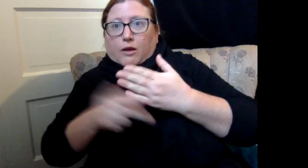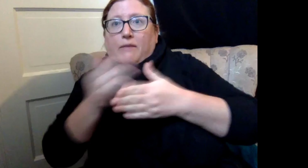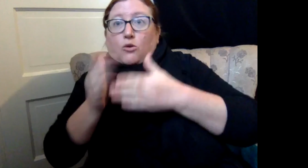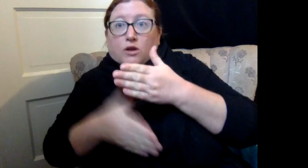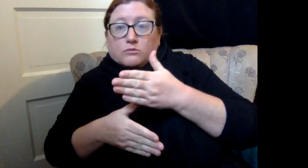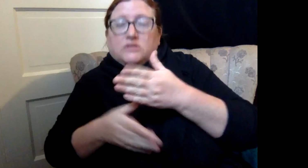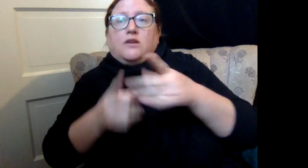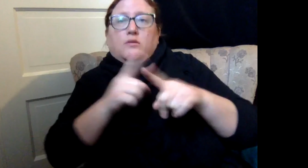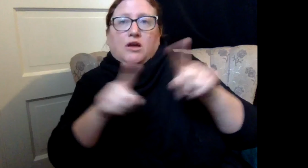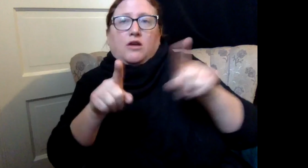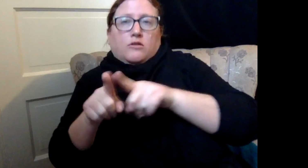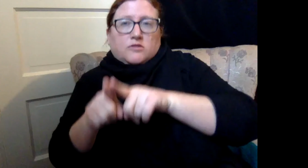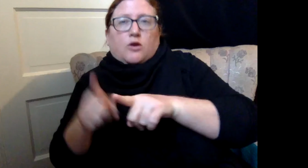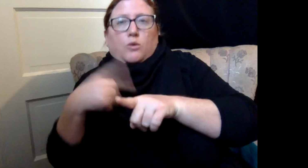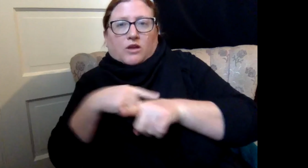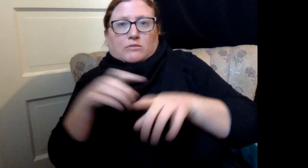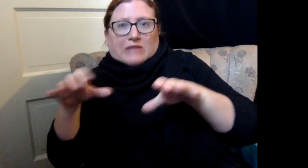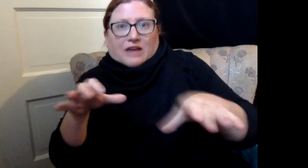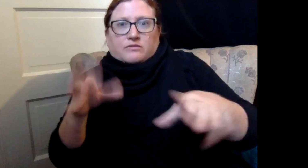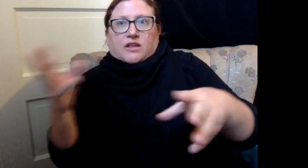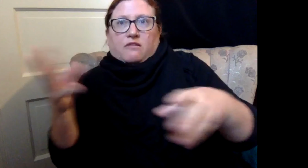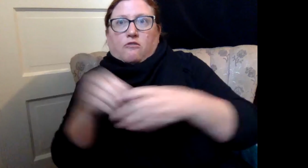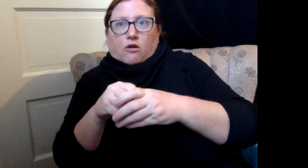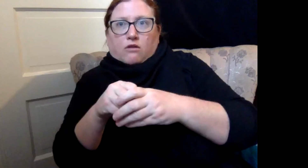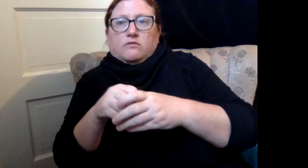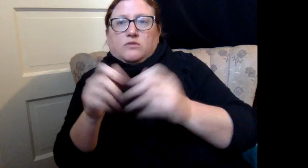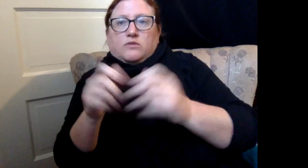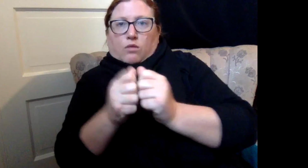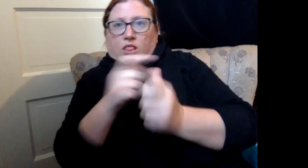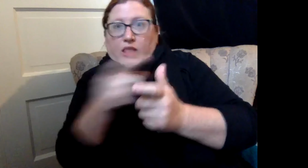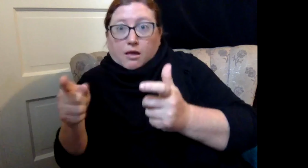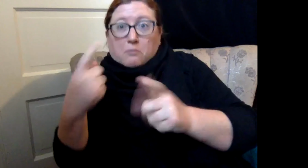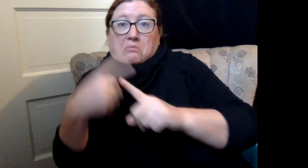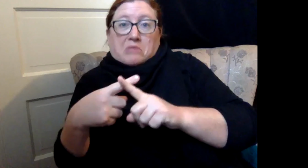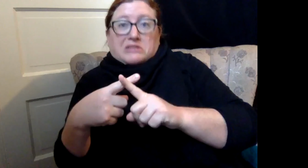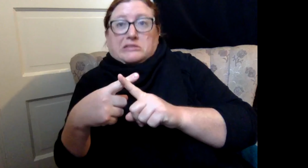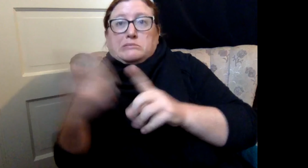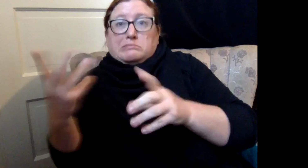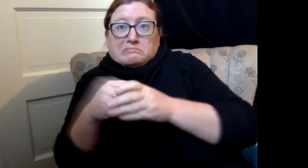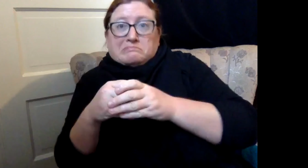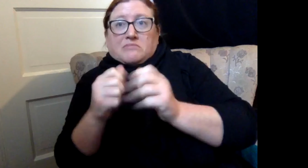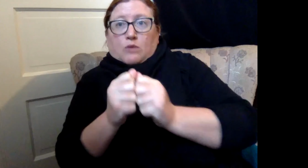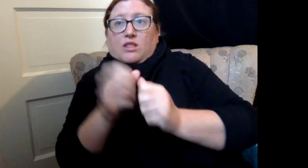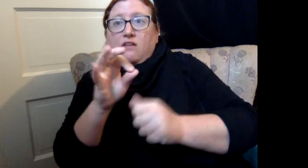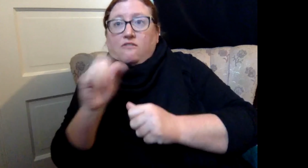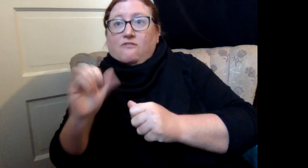exactly which programs must have face-to-face instruction in order be authorized to meet in person. Today is Thursday. By tomorrow afternoon that list will be made public. We still have been working with instructional deans around